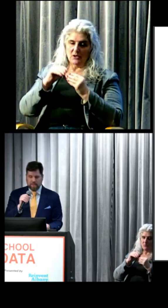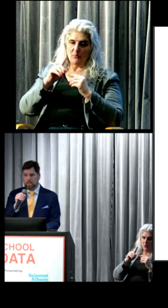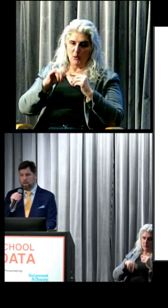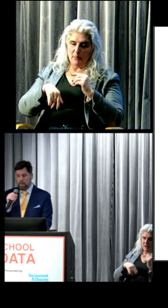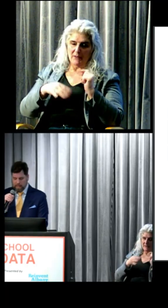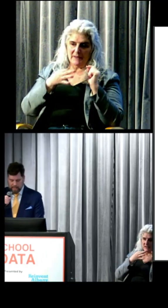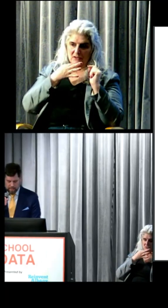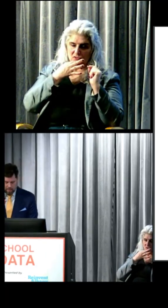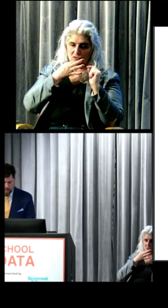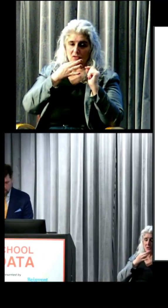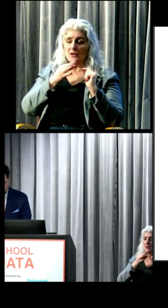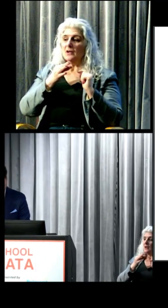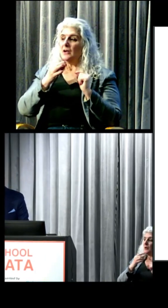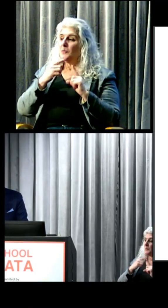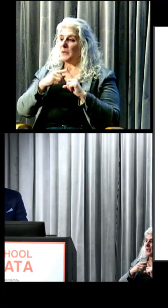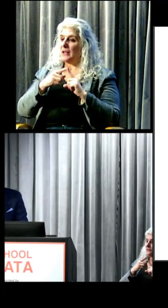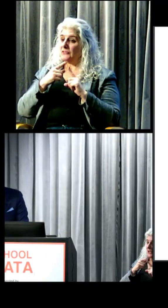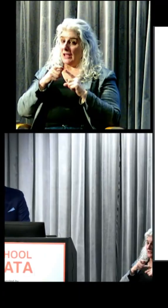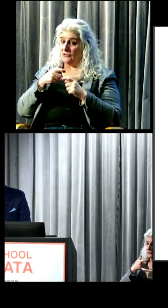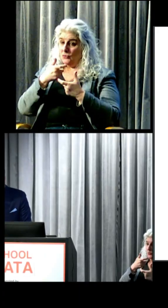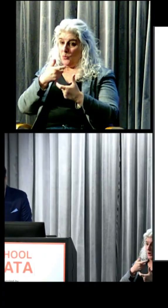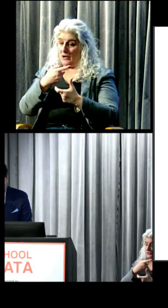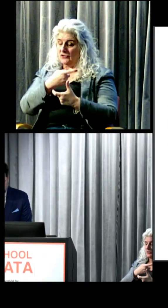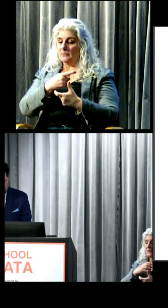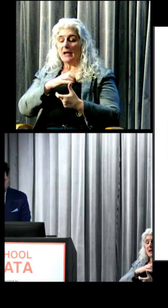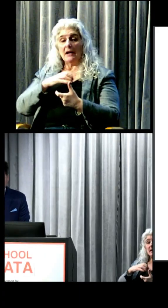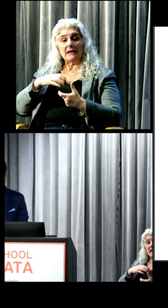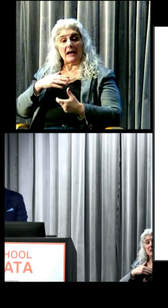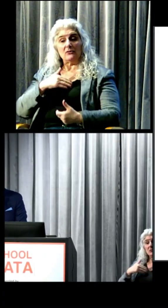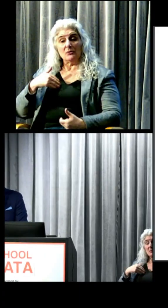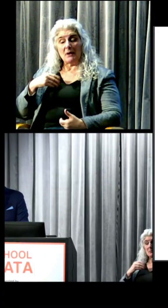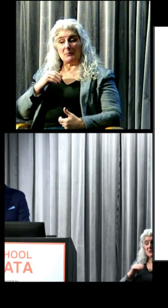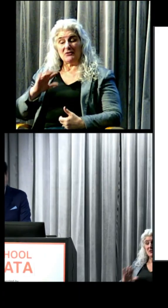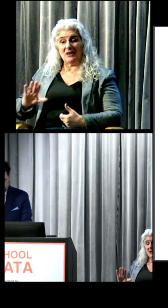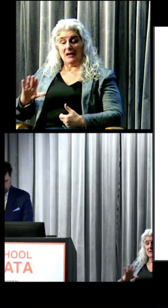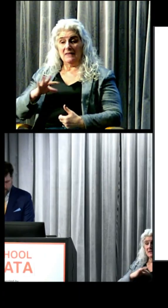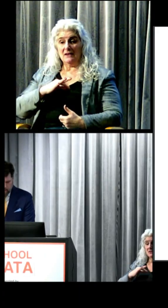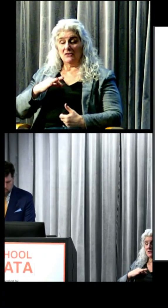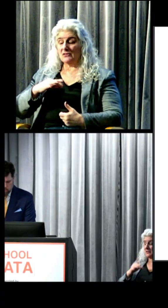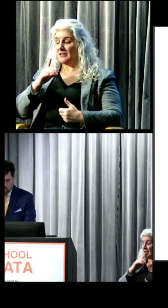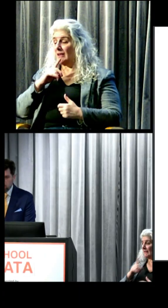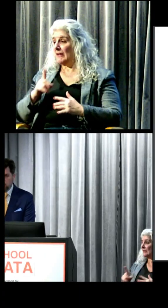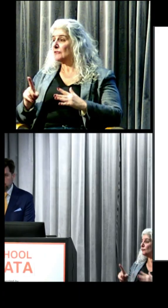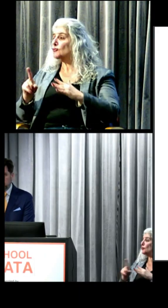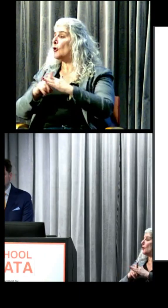So I think that was... Yeah, I don't know if you have anything to add, Andrew. But yeah, that's from our perspective.